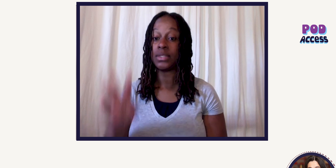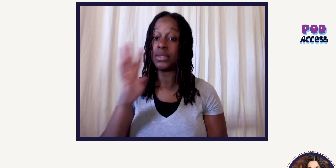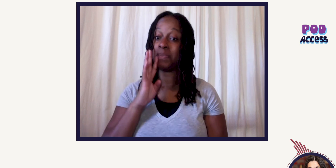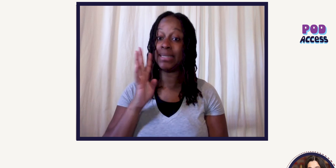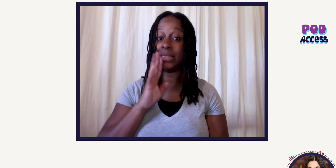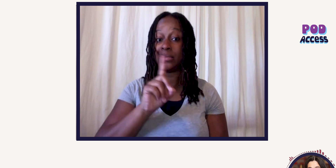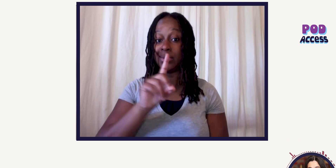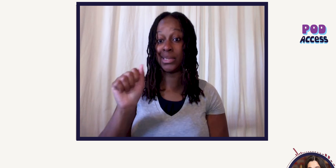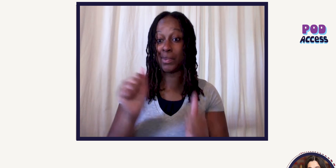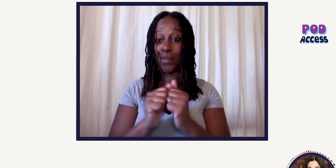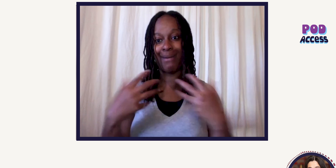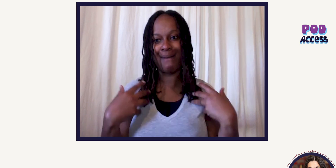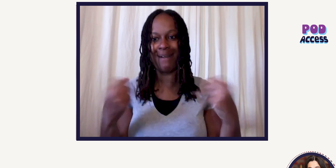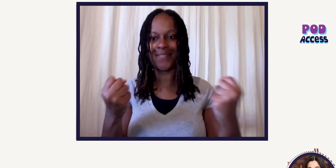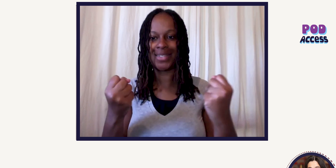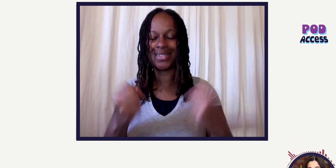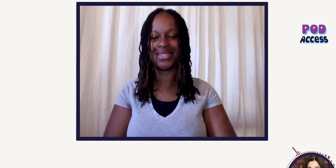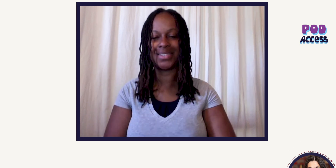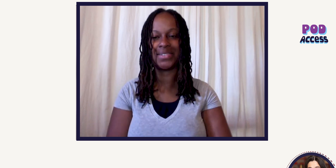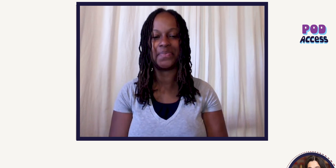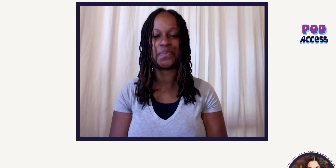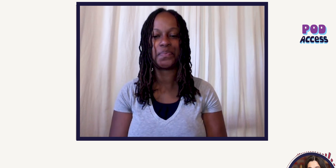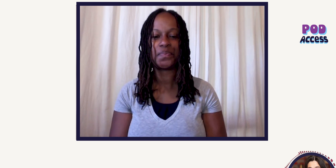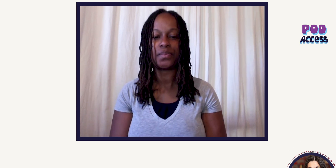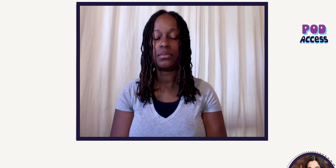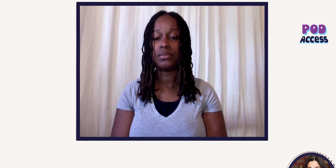“Speak disability with confidence.” Speak is a command.